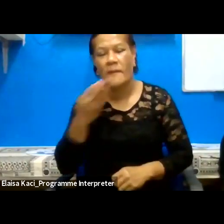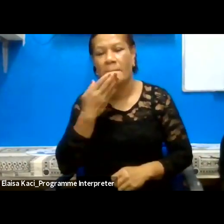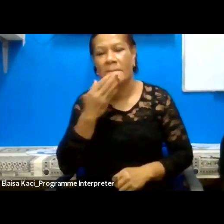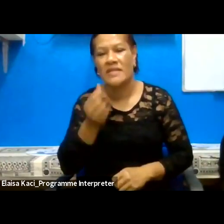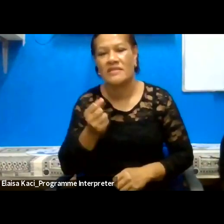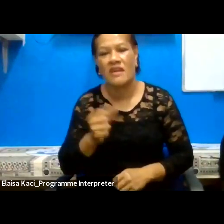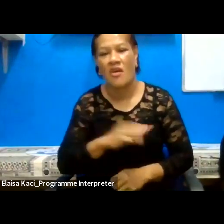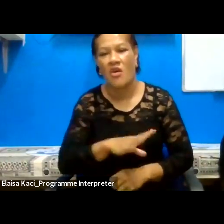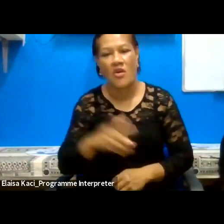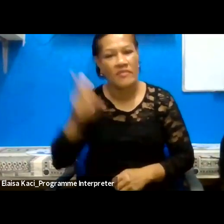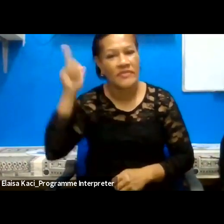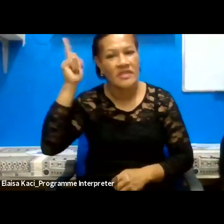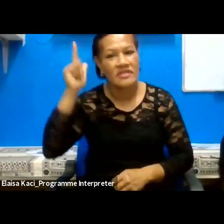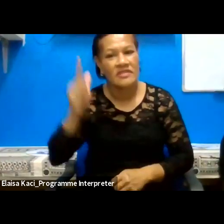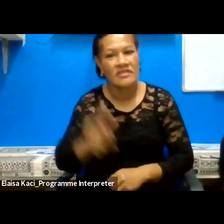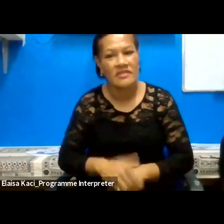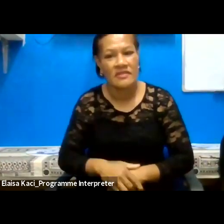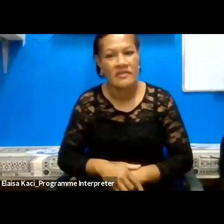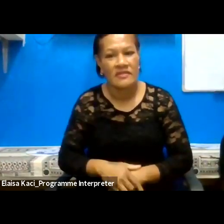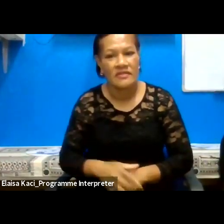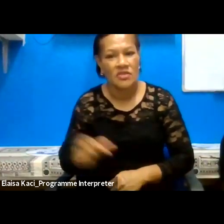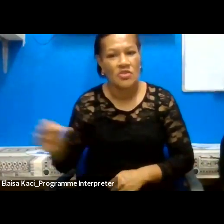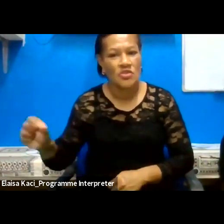ABC.